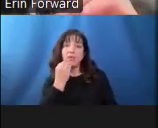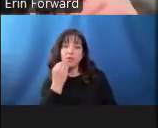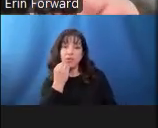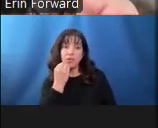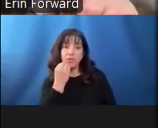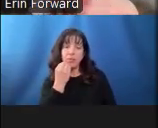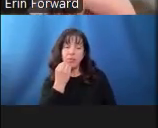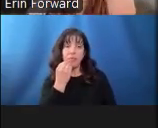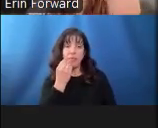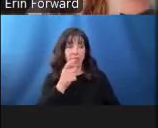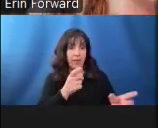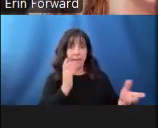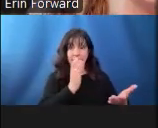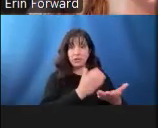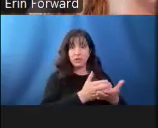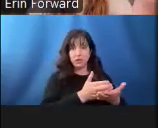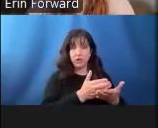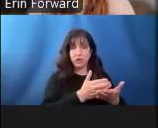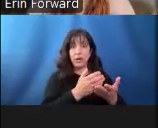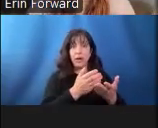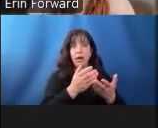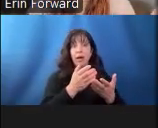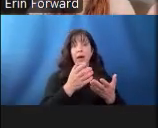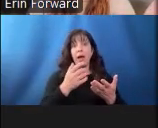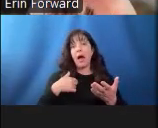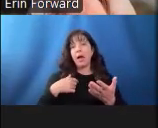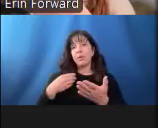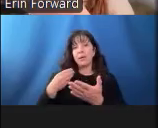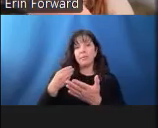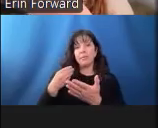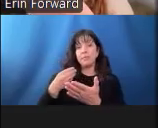take the pictures and I would I would buy whatever food had that